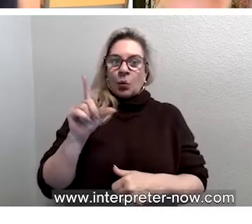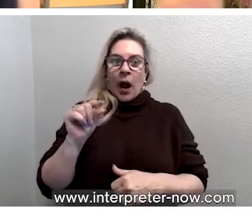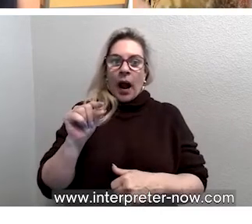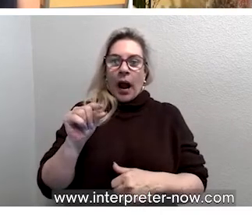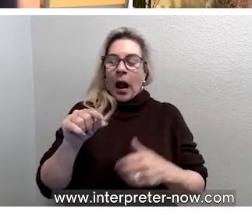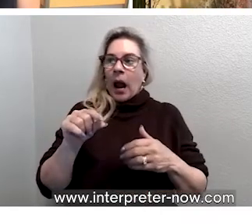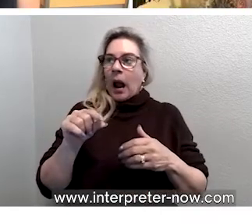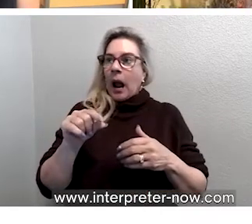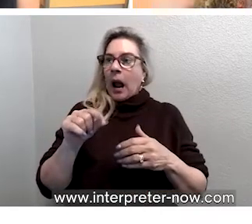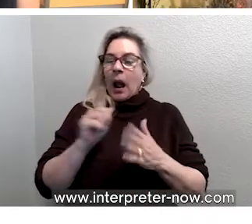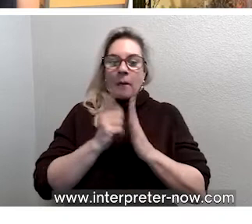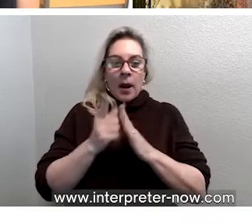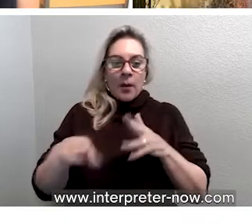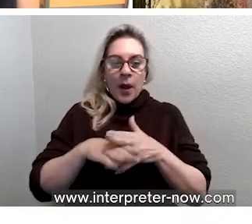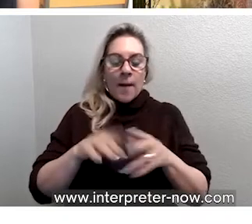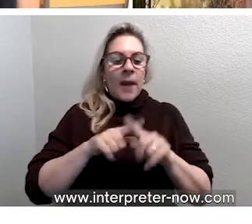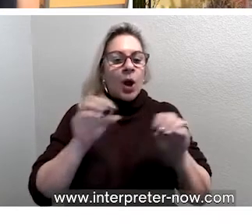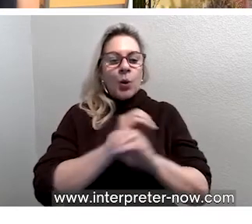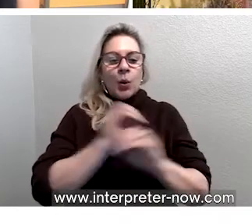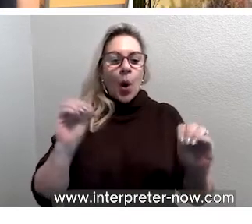But no one in a position of power is doing that."